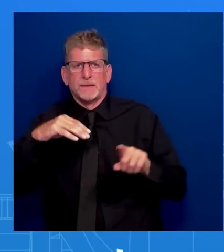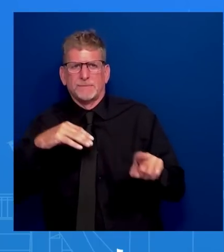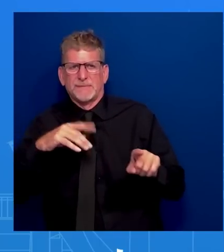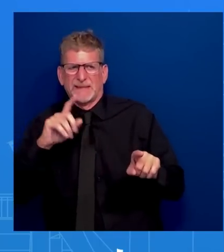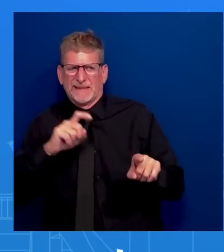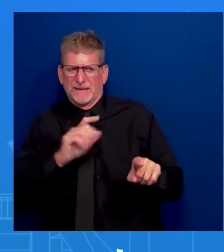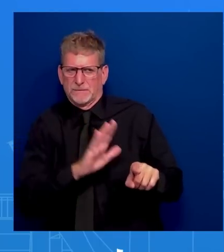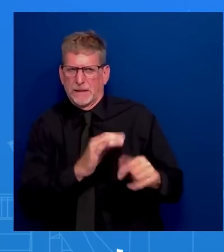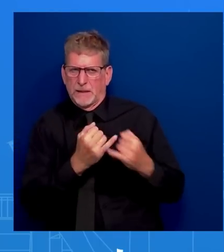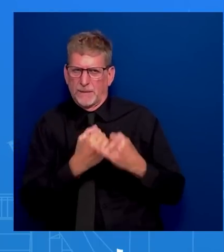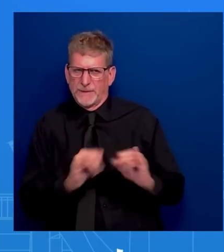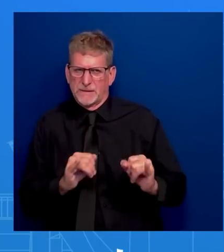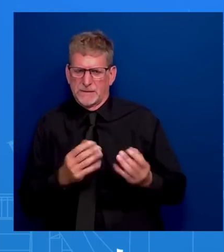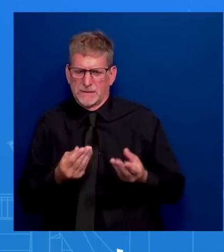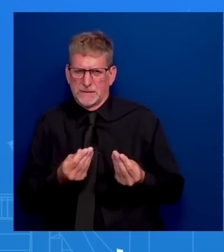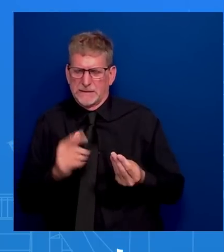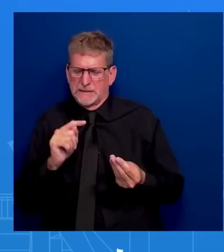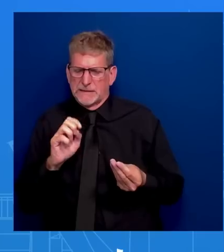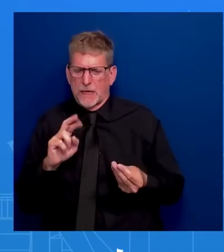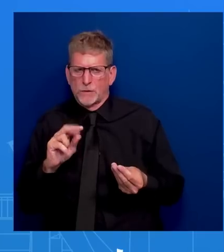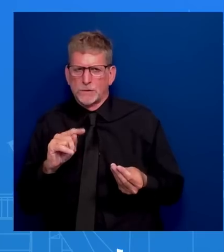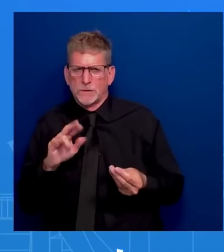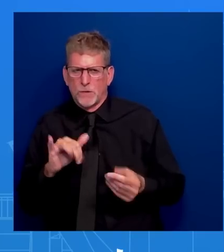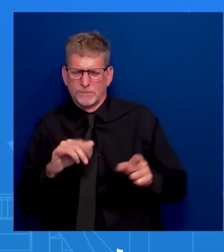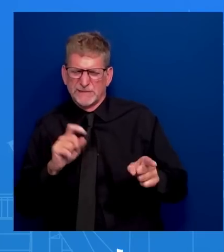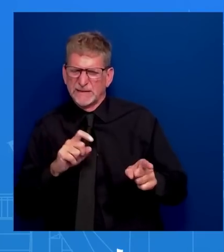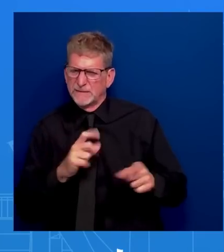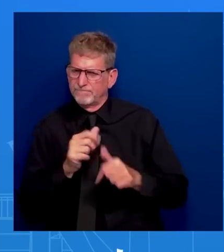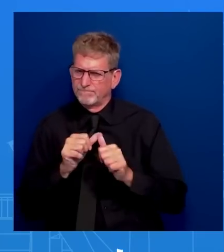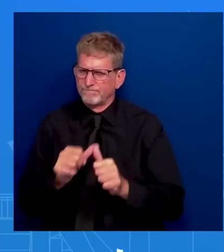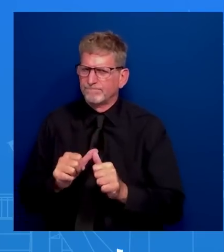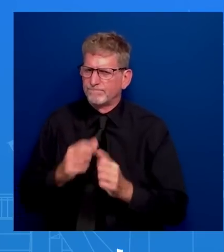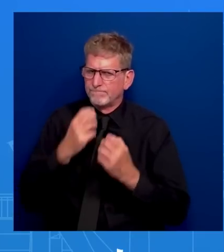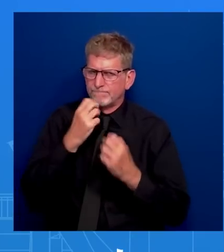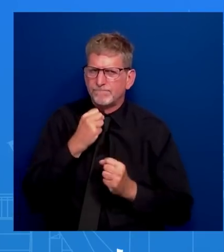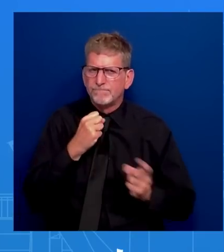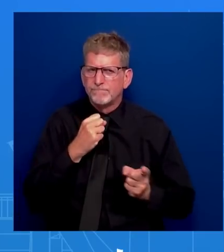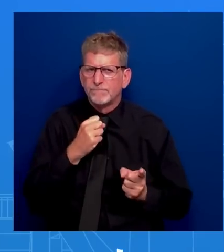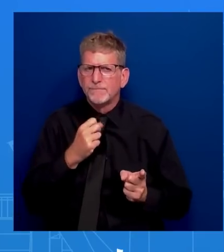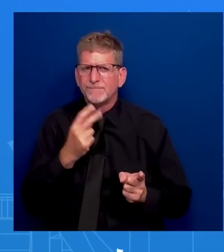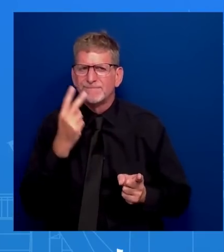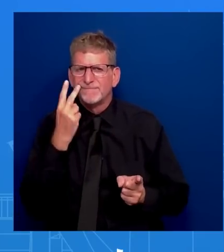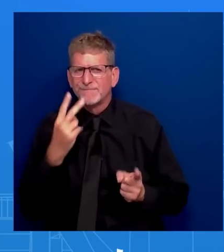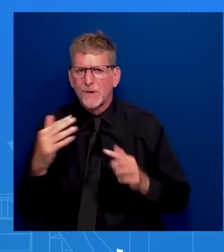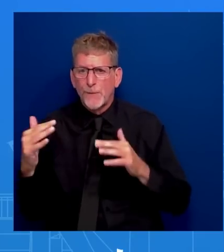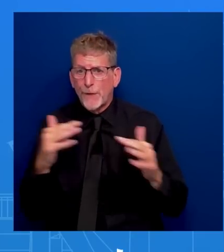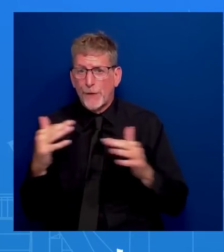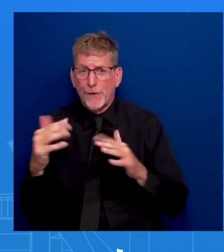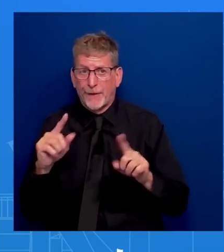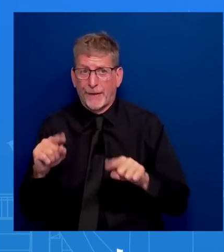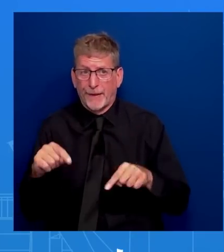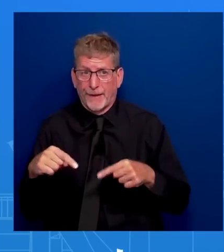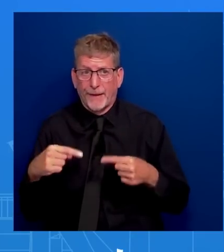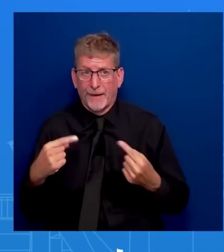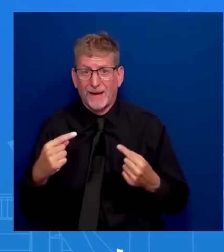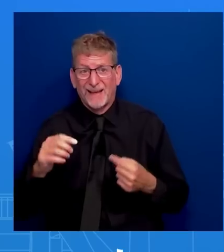We have warned this could be a long and protracted war. We will continue to ensure that Ukraine can push back